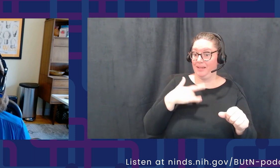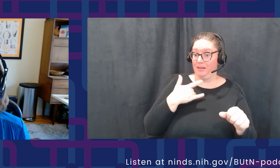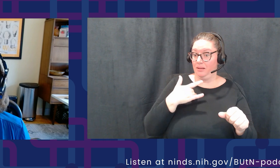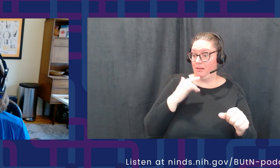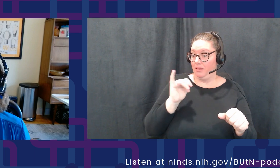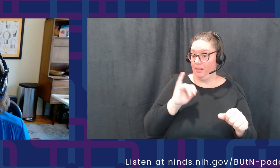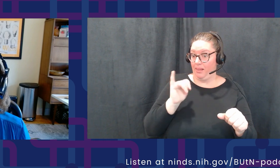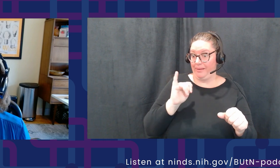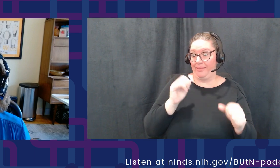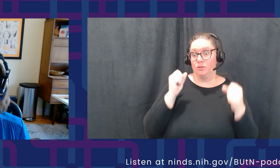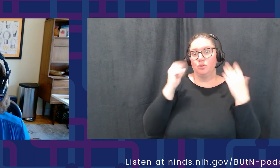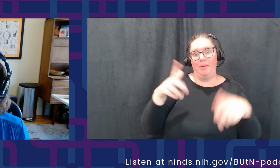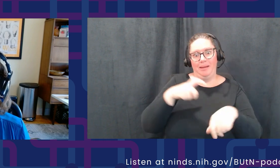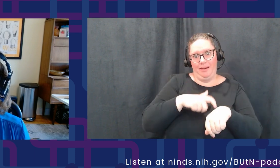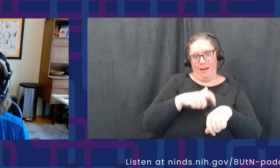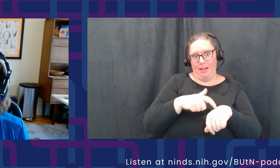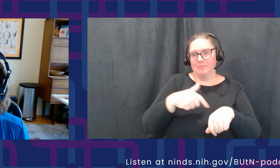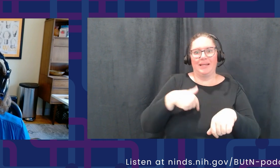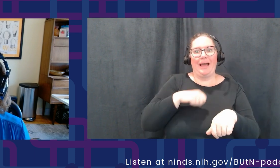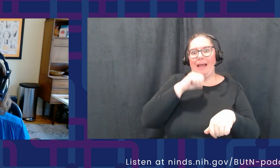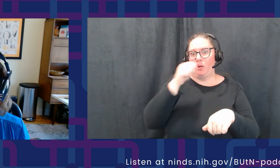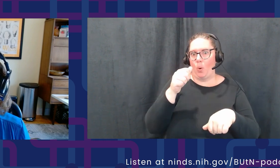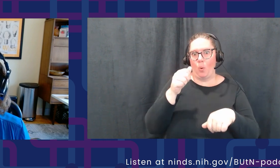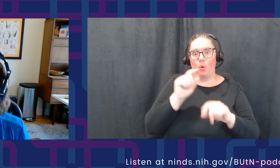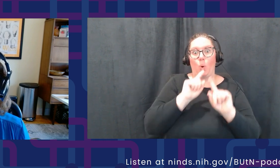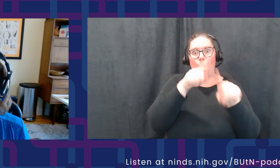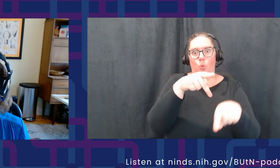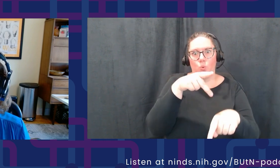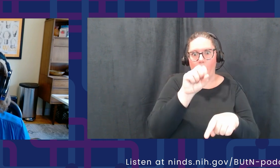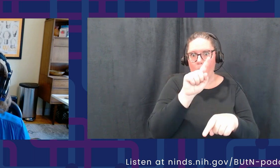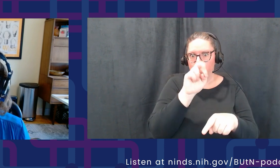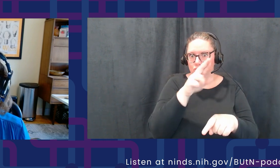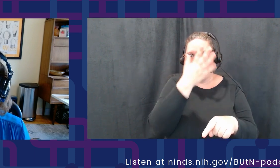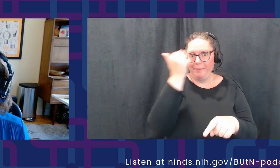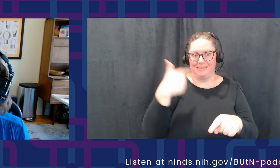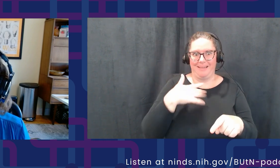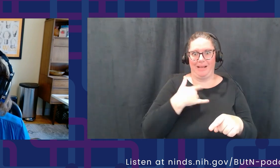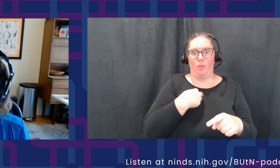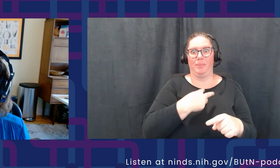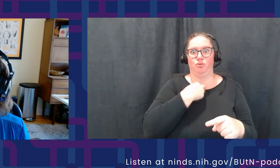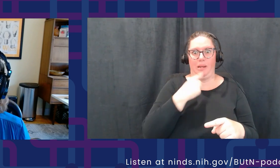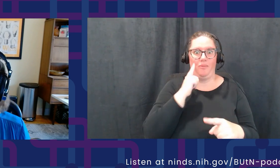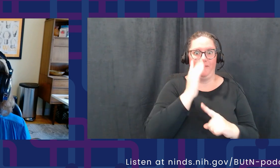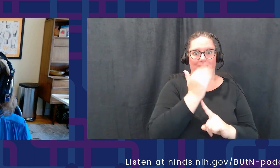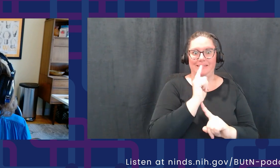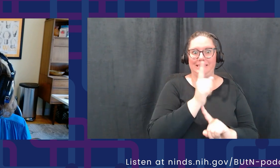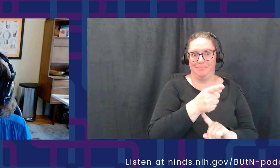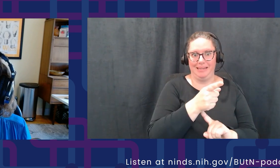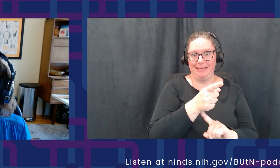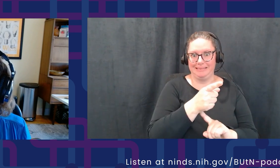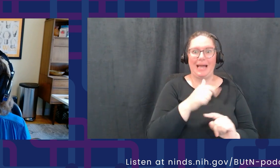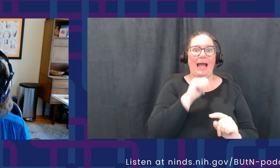so many times where I don't go up to a poster because I'm afraid I'm going to be trapped for 15 minutes and I don't have that kind of time!